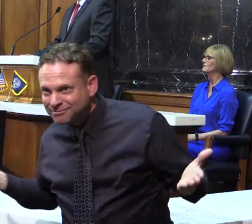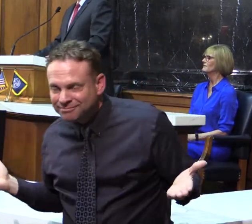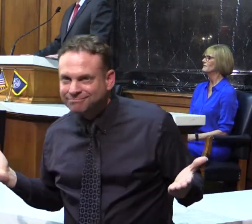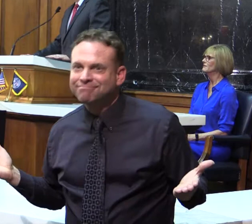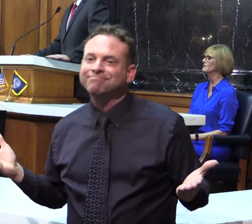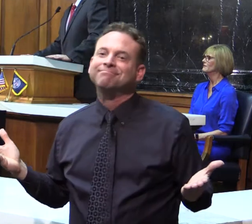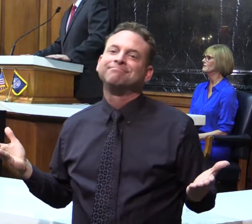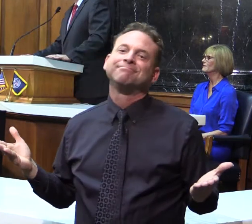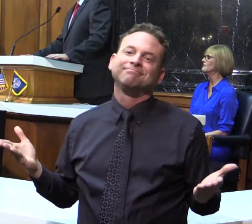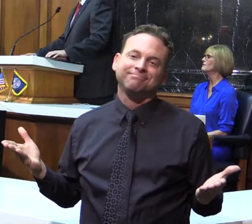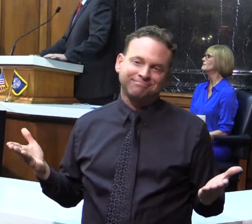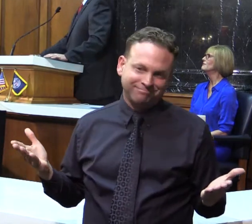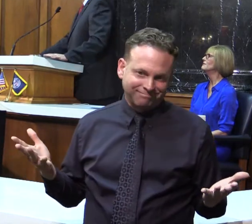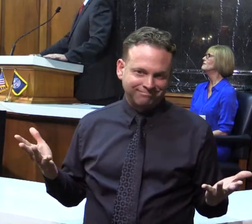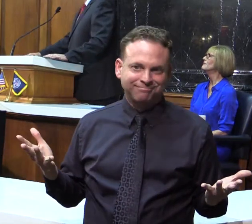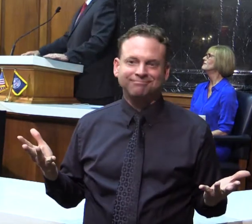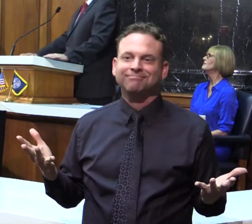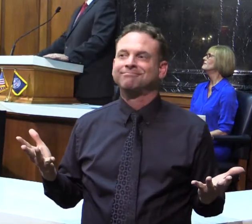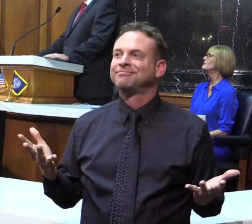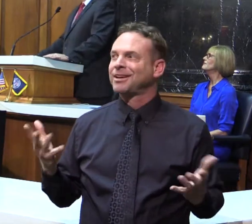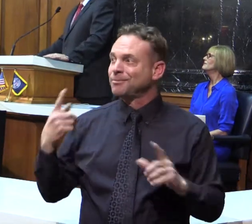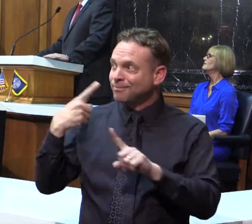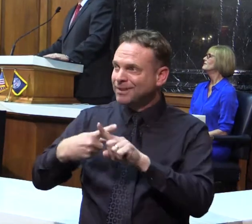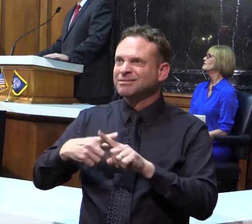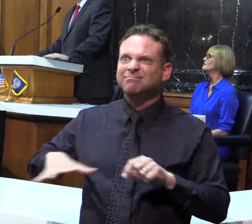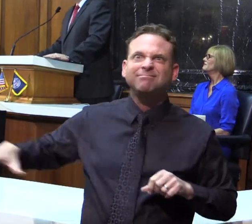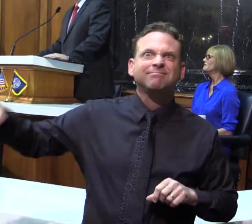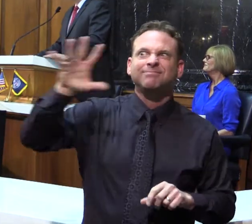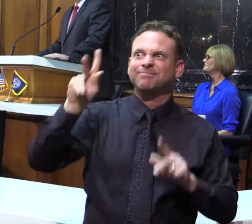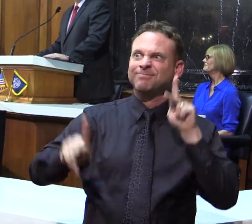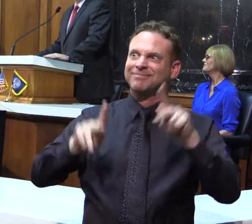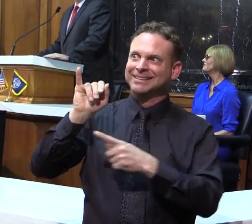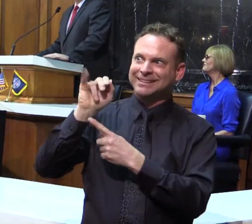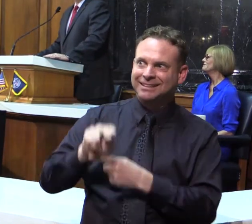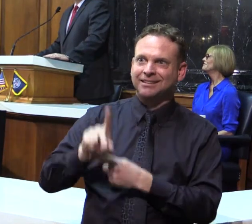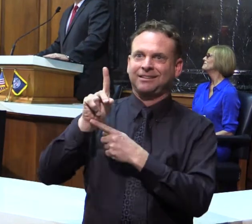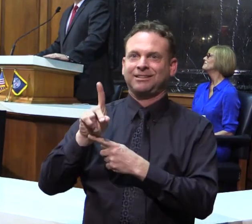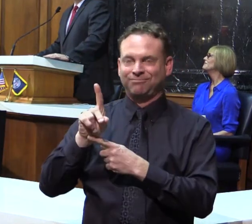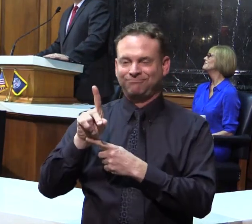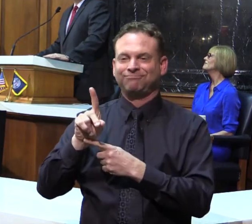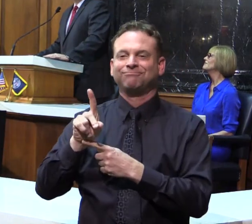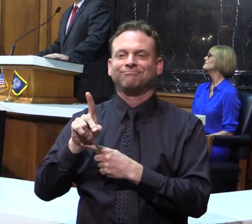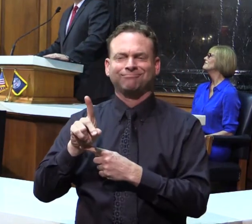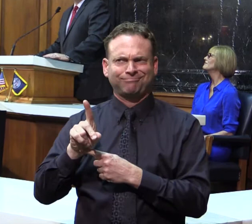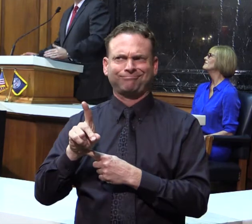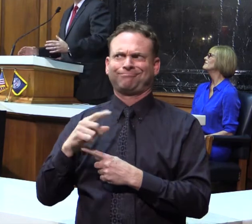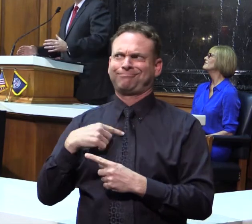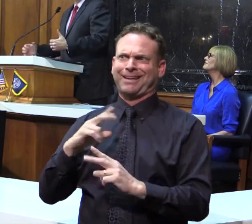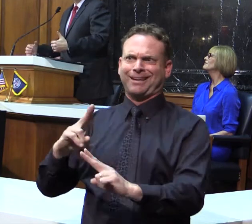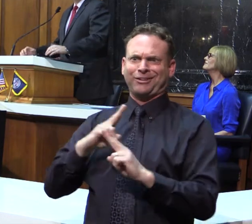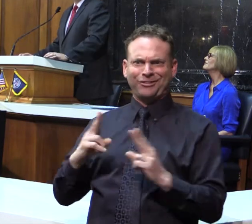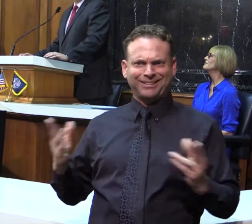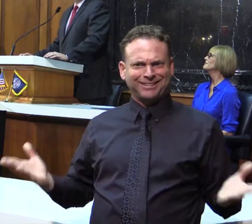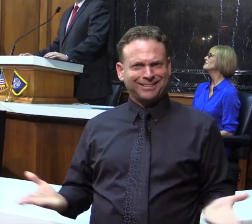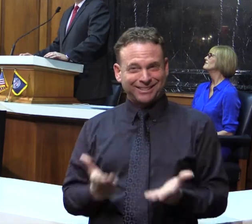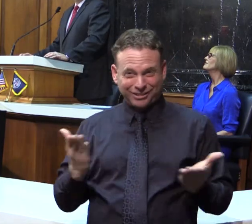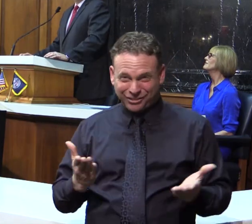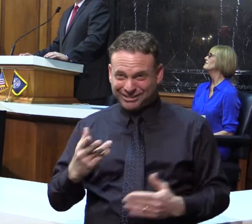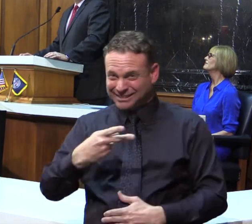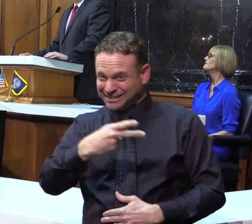It’s an honor to stand before you for the second time to discuss the STATE OF OUR STATE